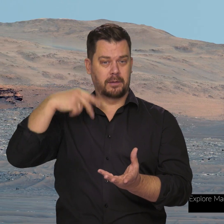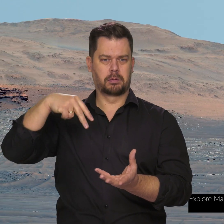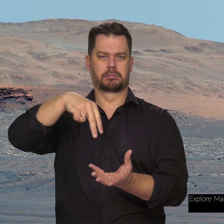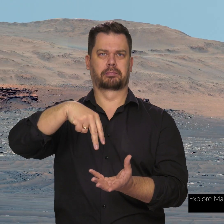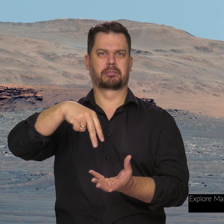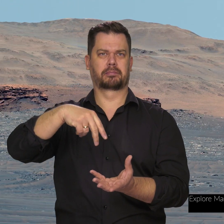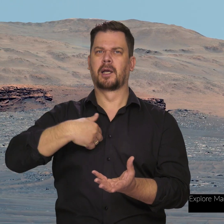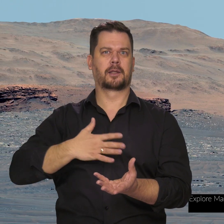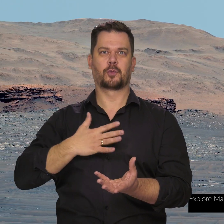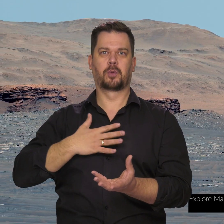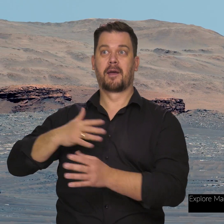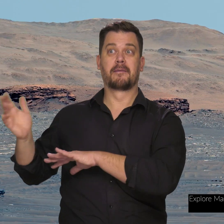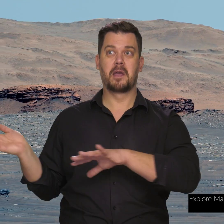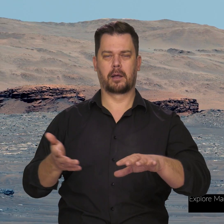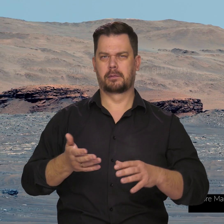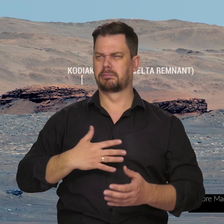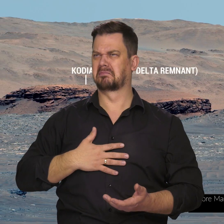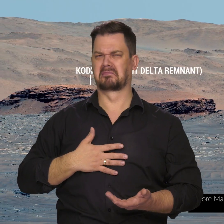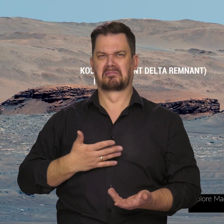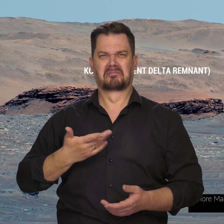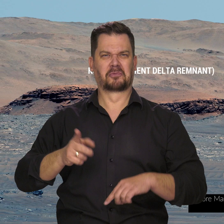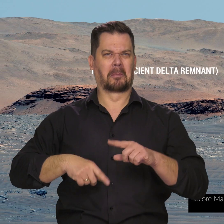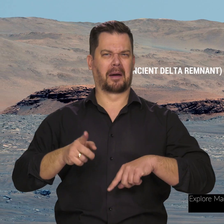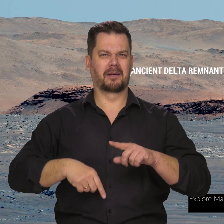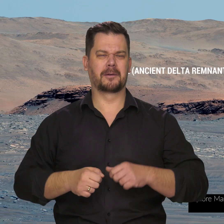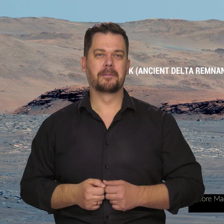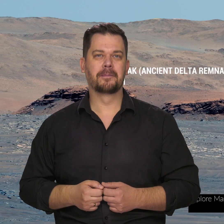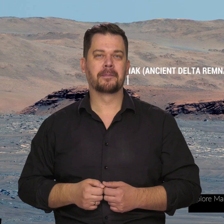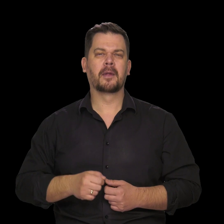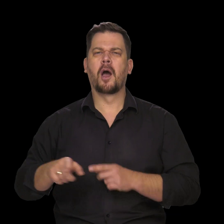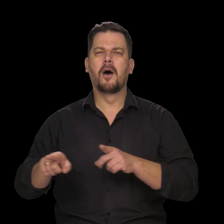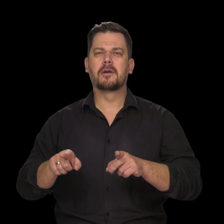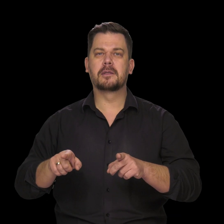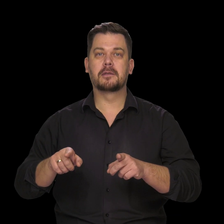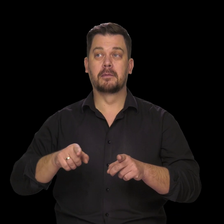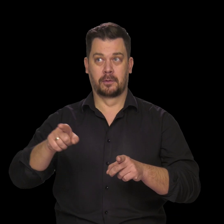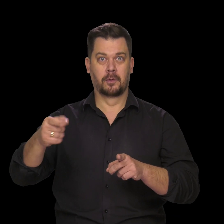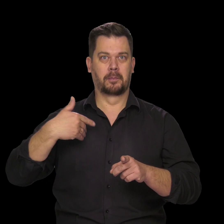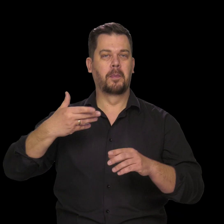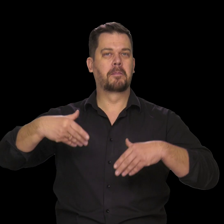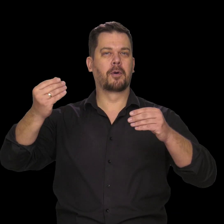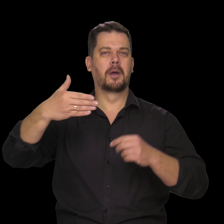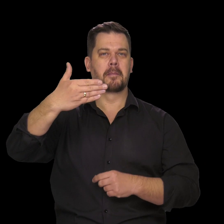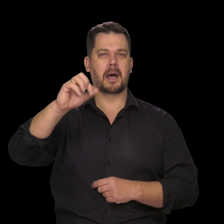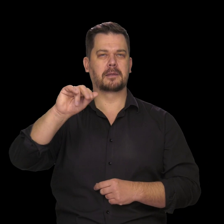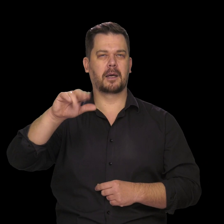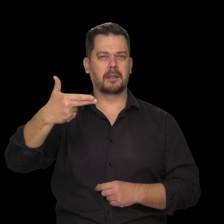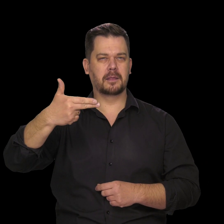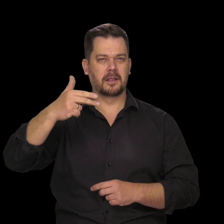And that means that the initial scene in the movie "The Martian," where everyone had to flee from the storm, has little to do with reality.